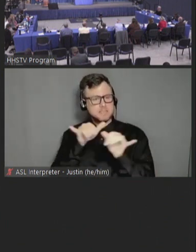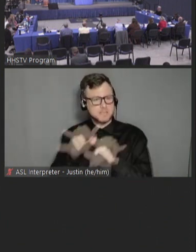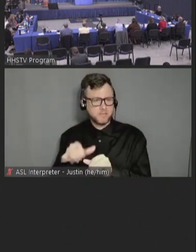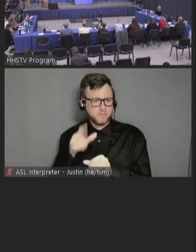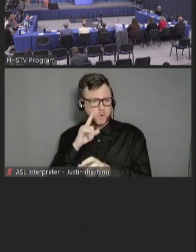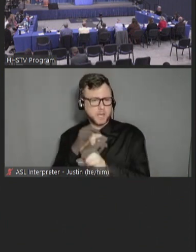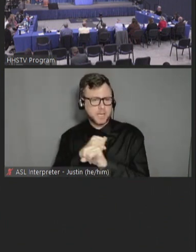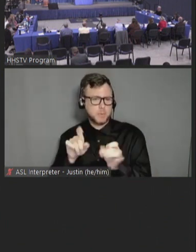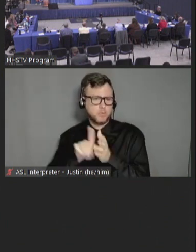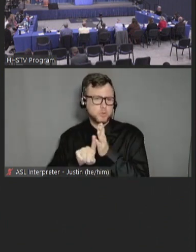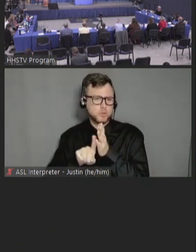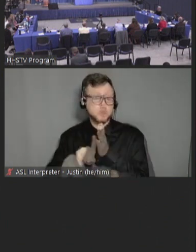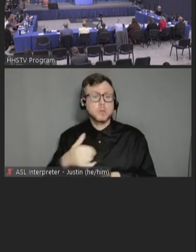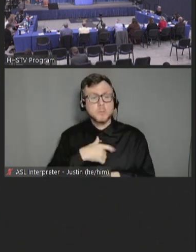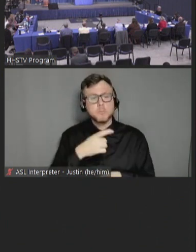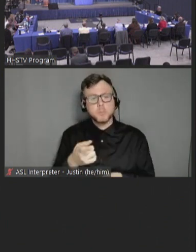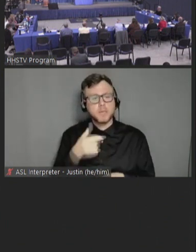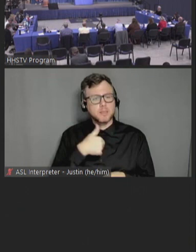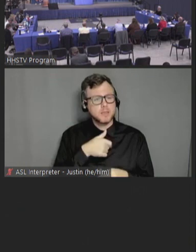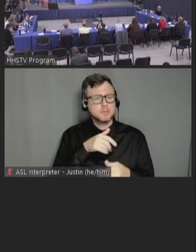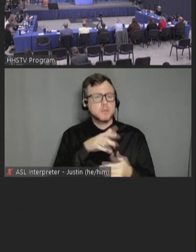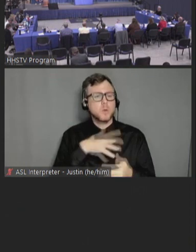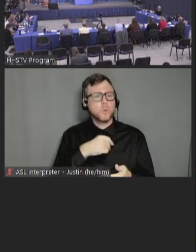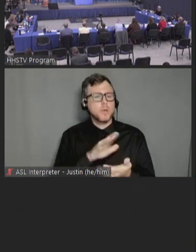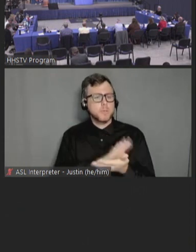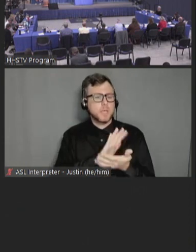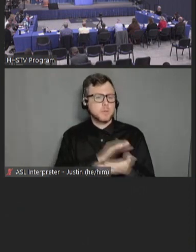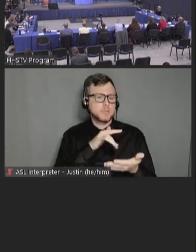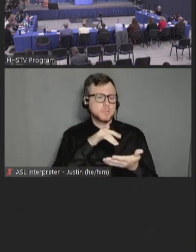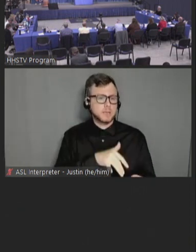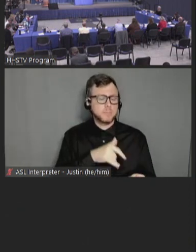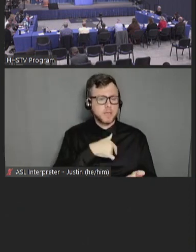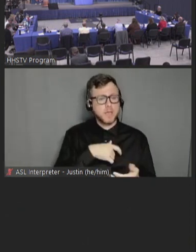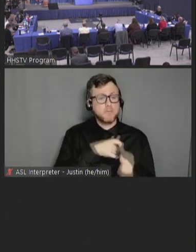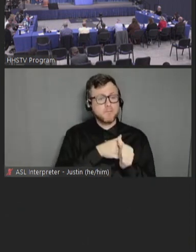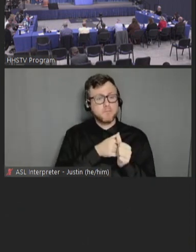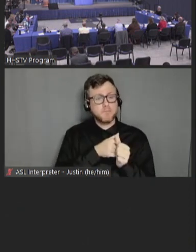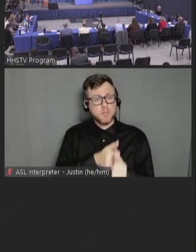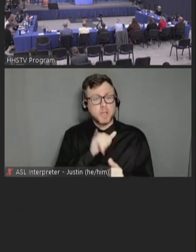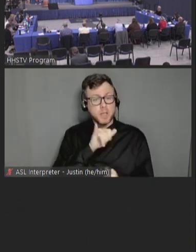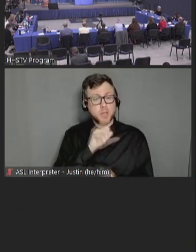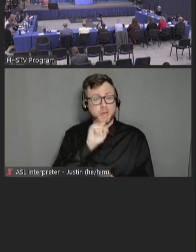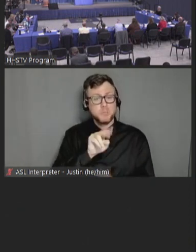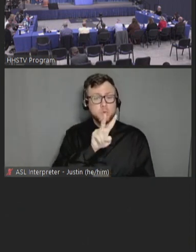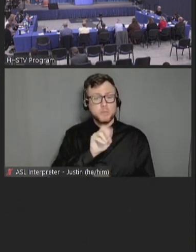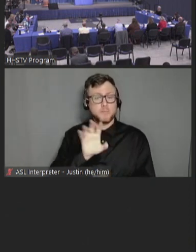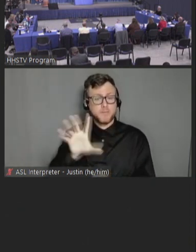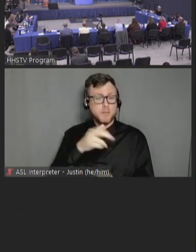would be which white paper studies have followed the IOM 2005 recommendations and